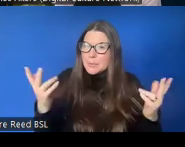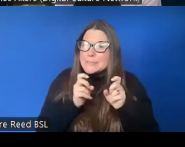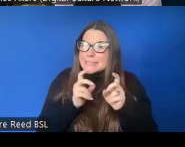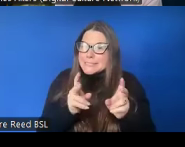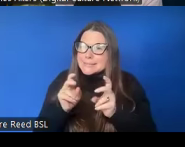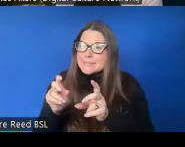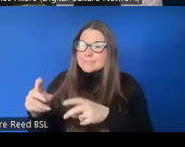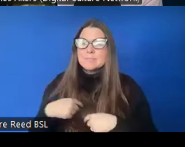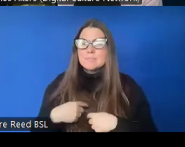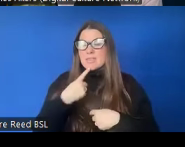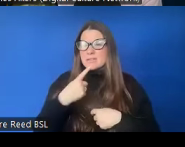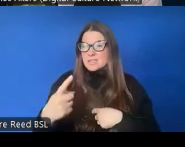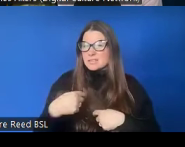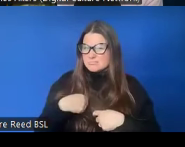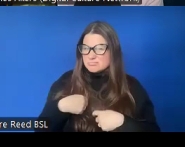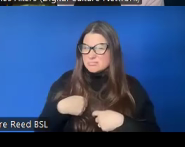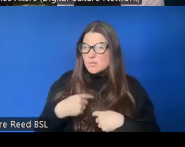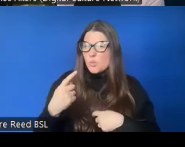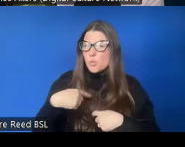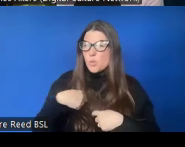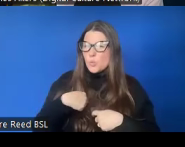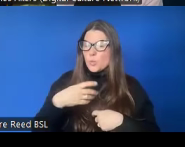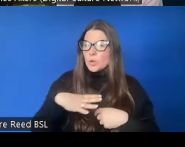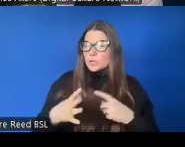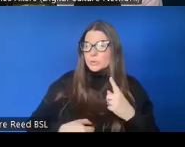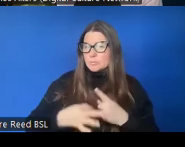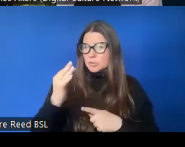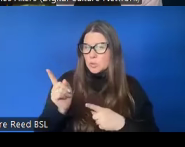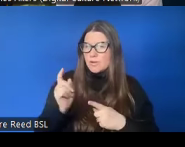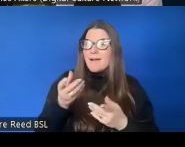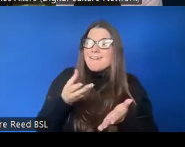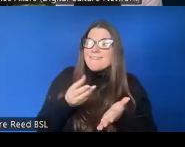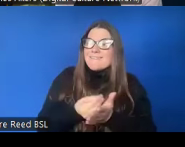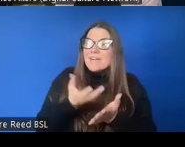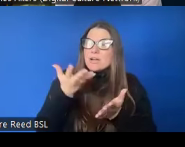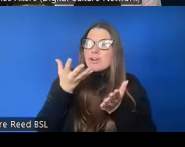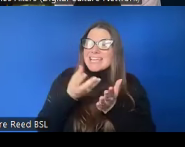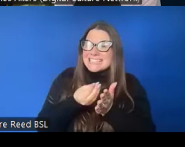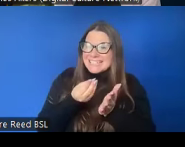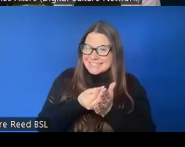They wanted to really improve their fundraising element in their organization. The current systems